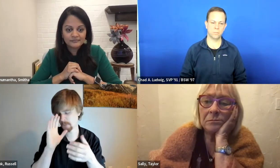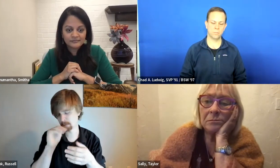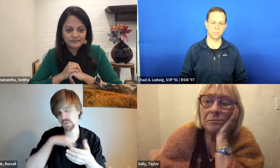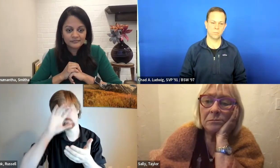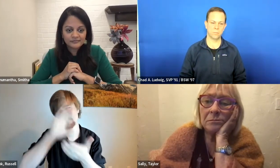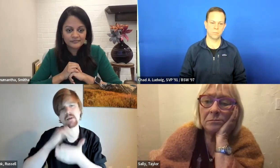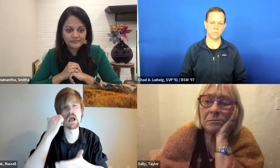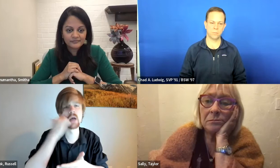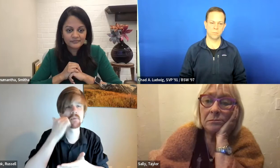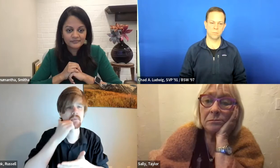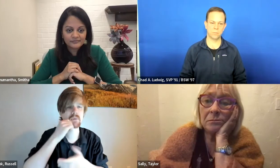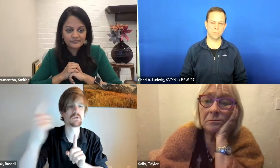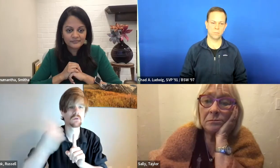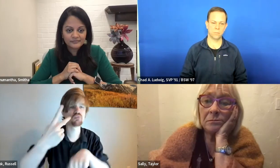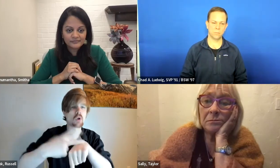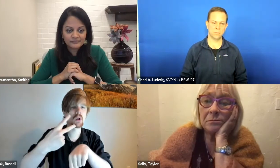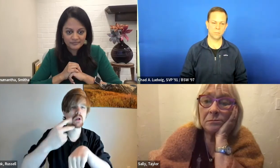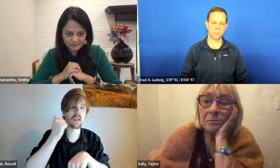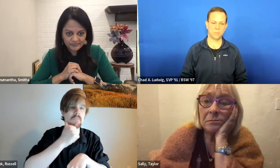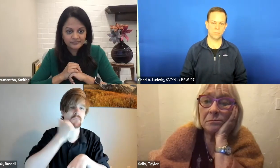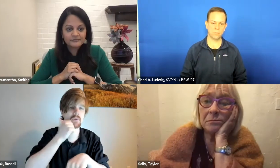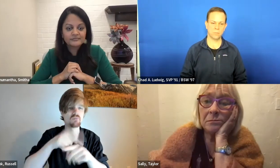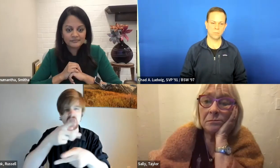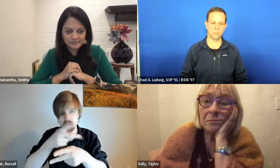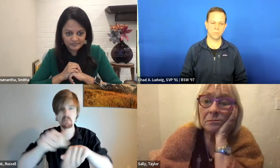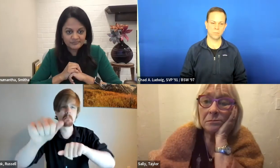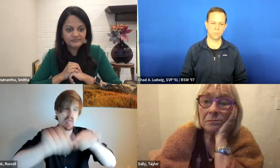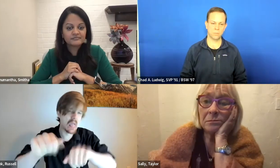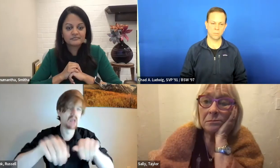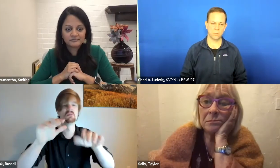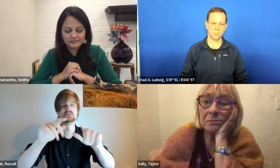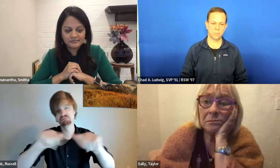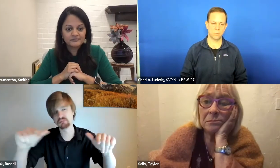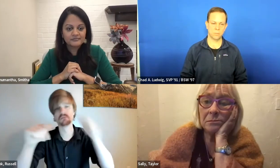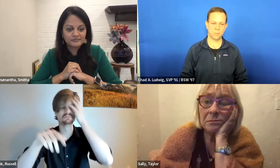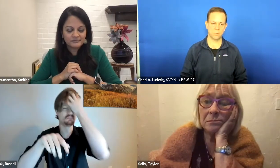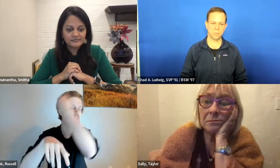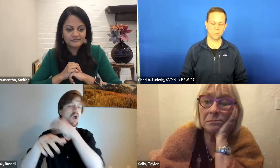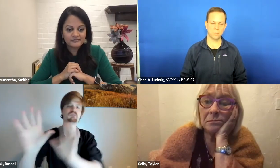we decided-- I think it was someone came twice a day just to help him